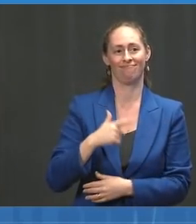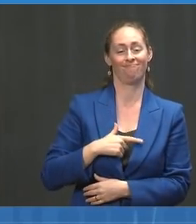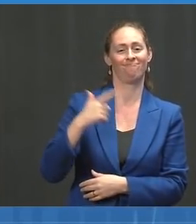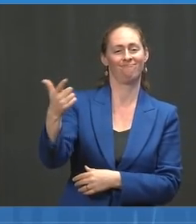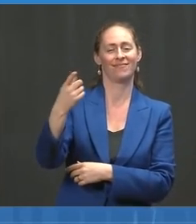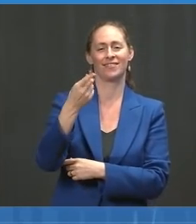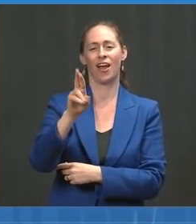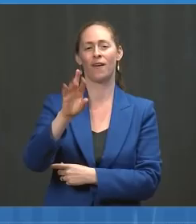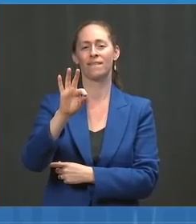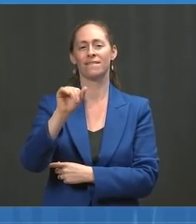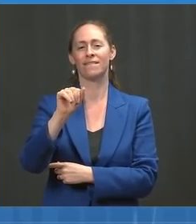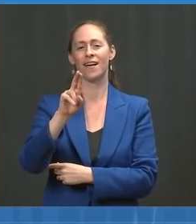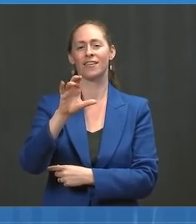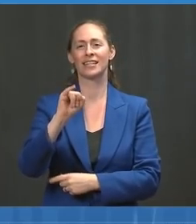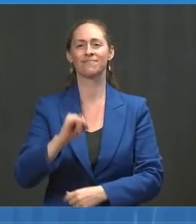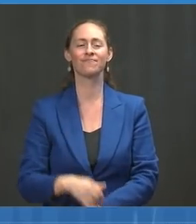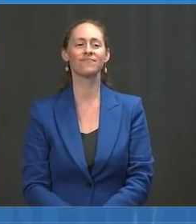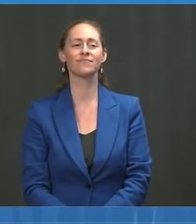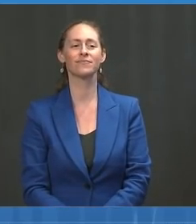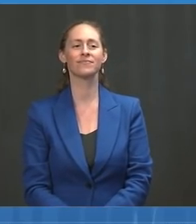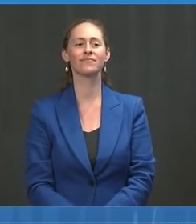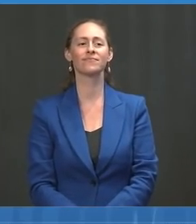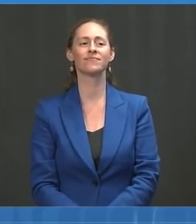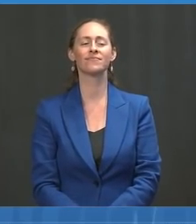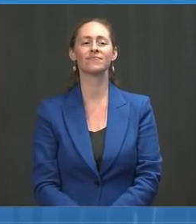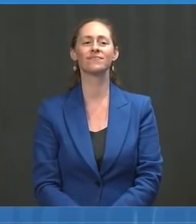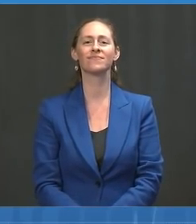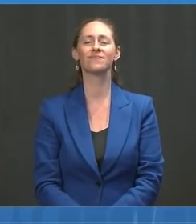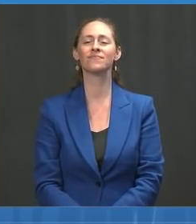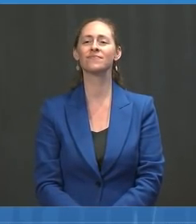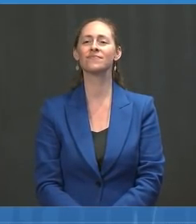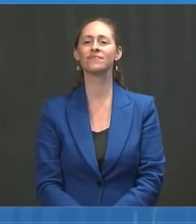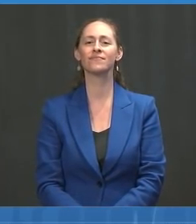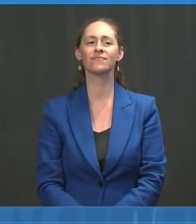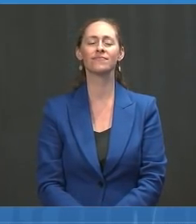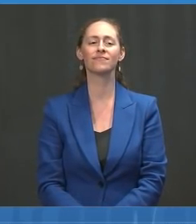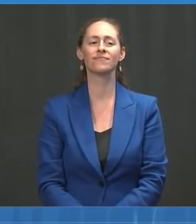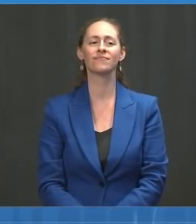Dr. Fauci: Thank you very much, Dr. Walensky. I'd like to spend the next couple of minutes